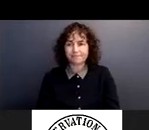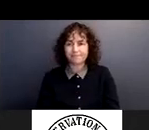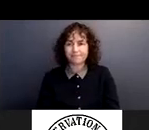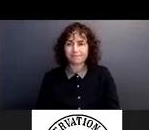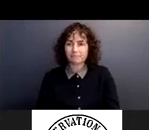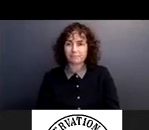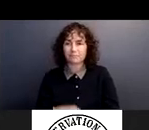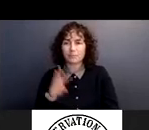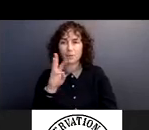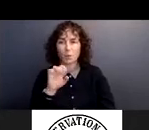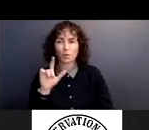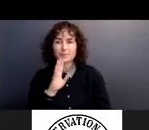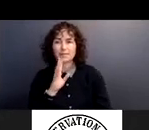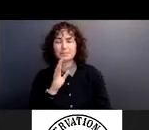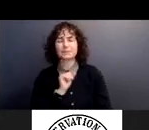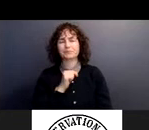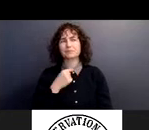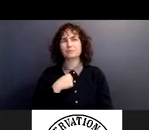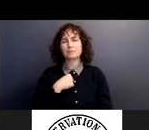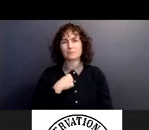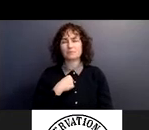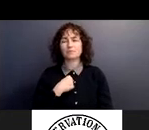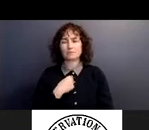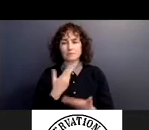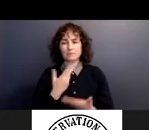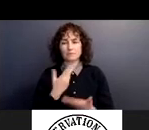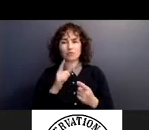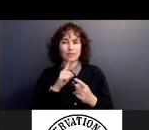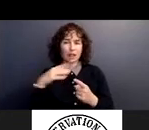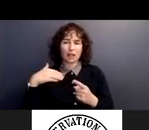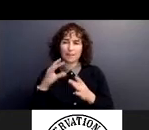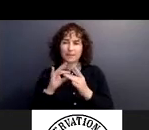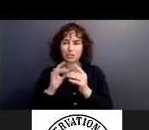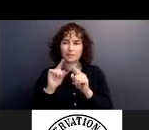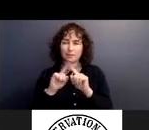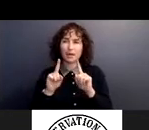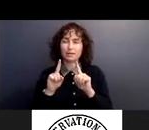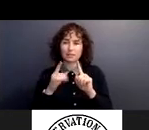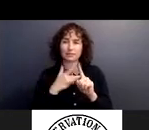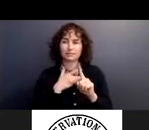And among the things that I use that we didn't really hit on, but I use fidgets